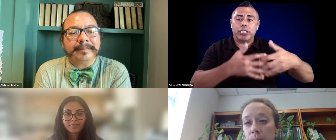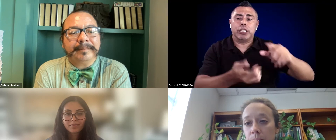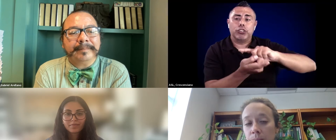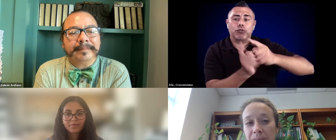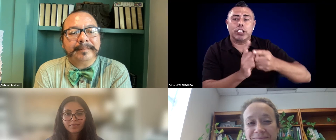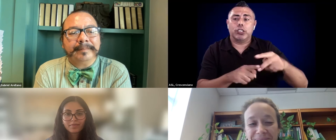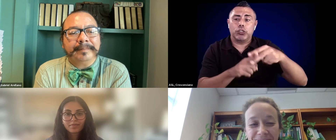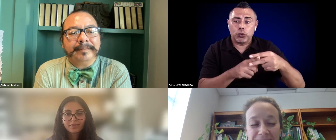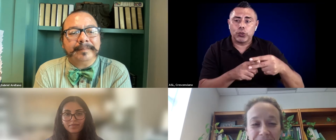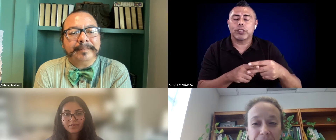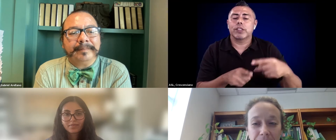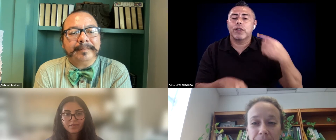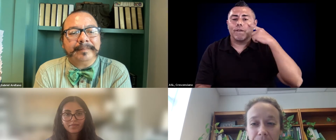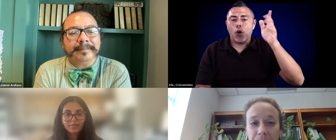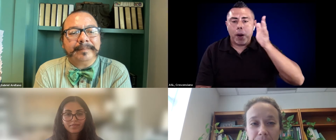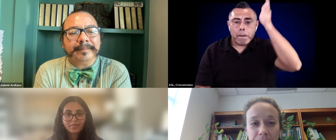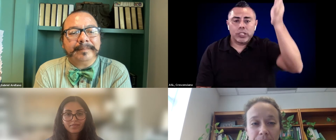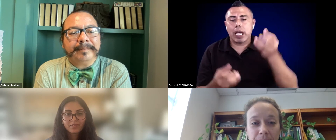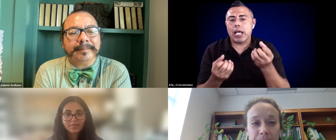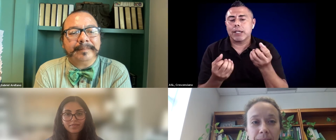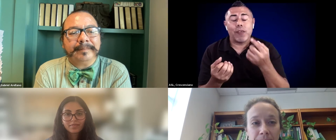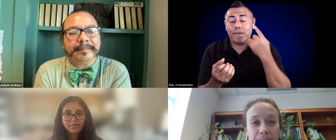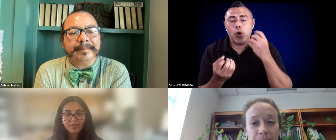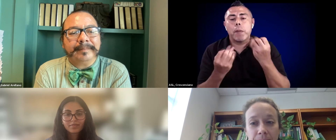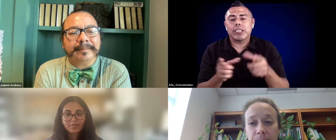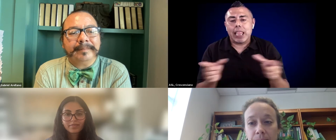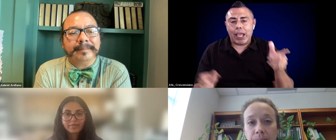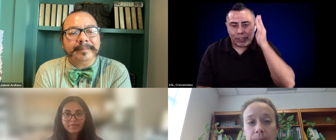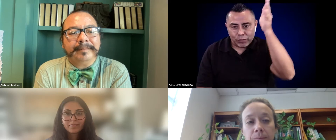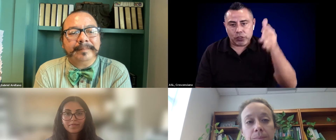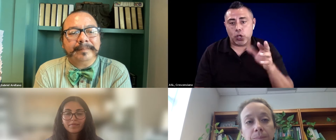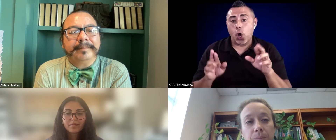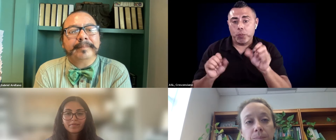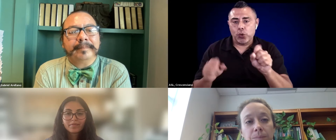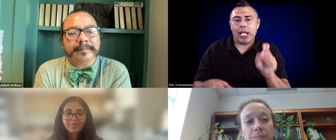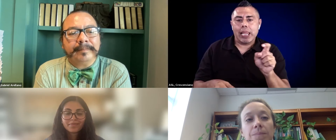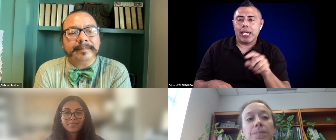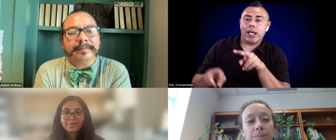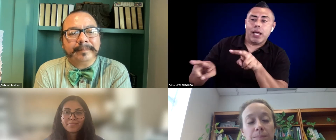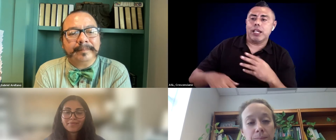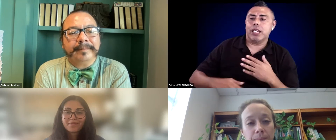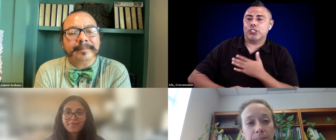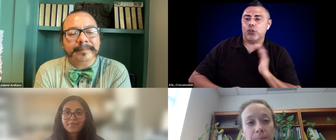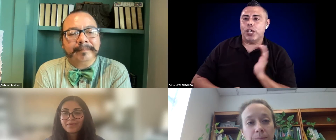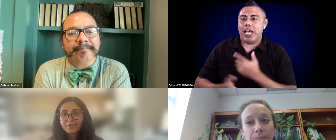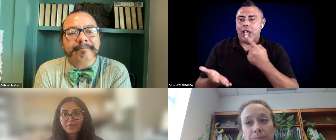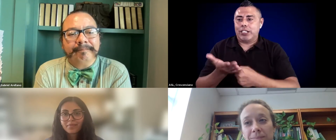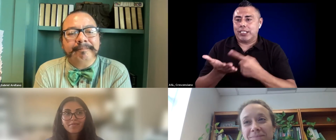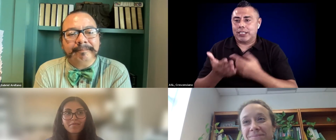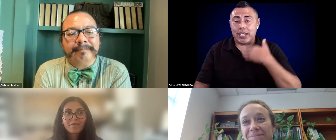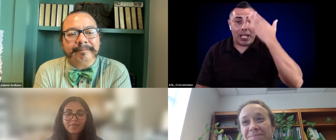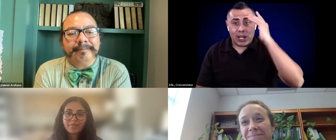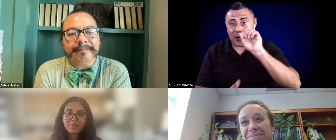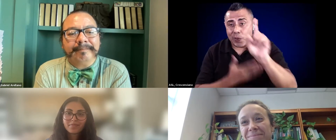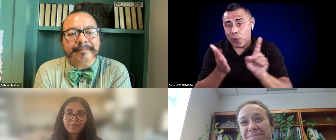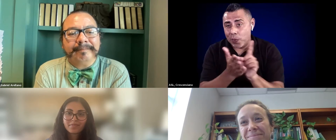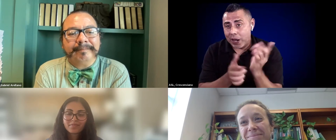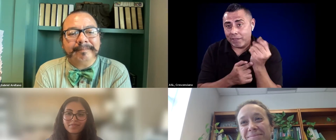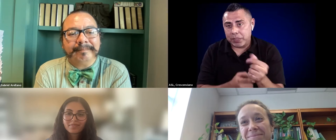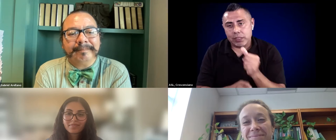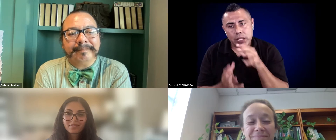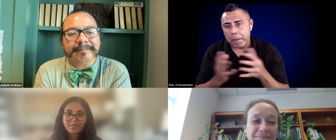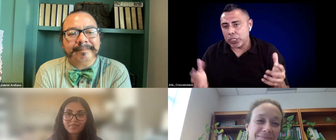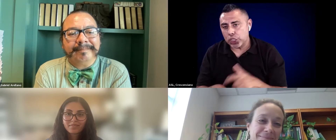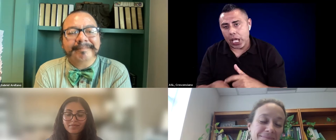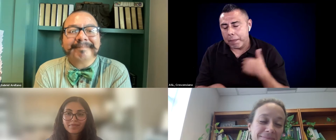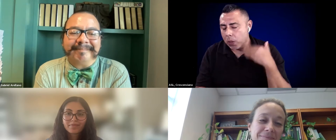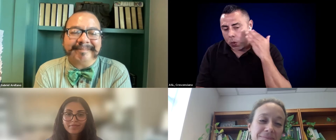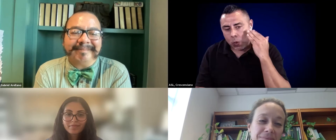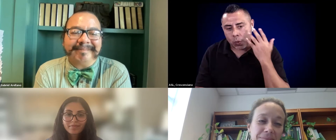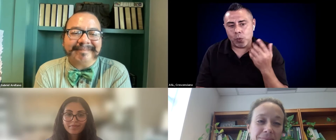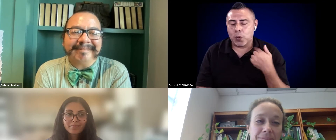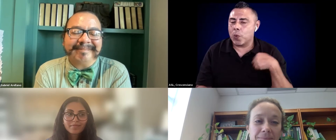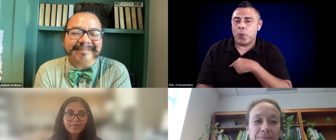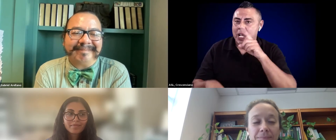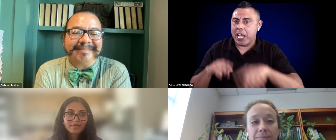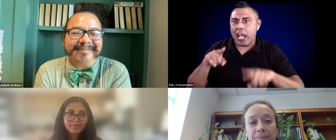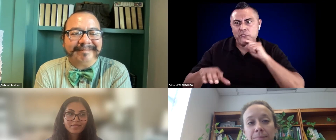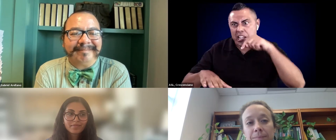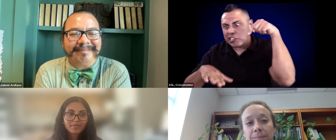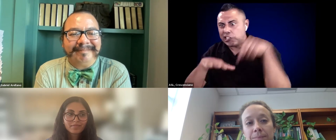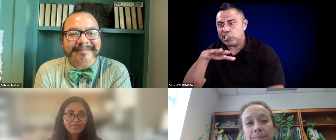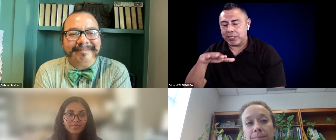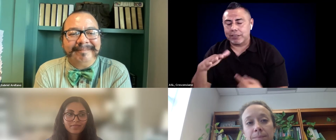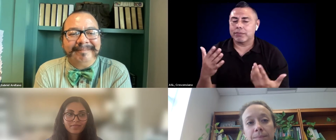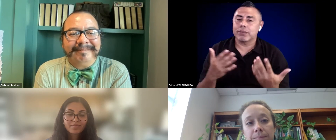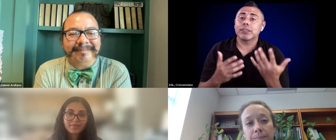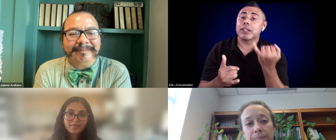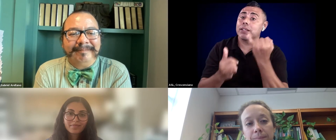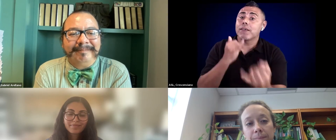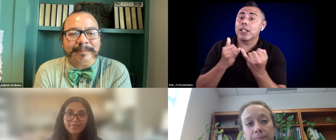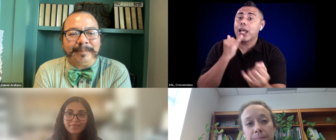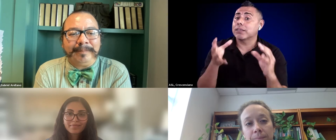Annabelle Lolinco (she/her): So I hope you all can access that and enjoy some of our discussion. I know an hour and fifteen minutes is not a lot of time um to really dig into this. But uh final words from Gabriel.